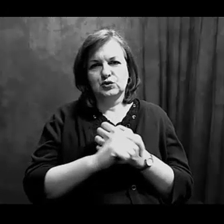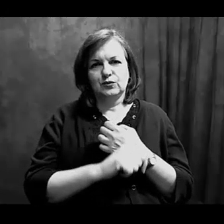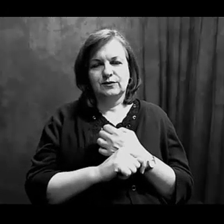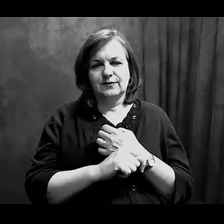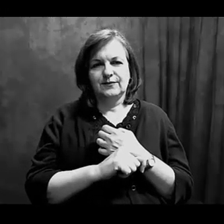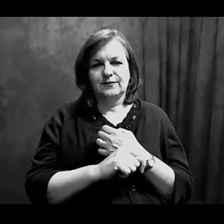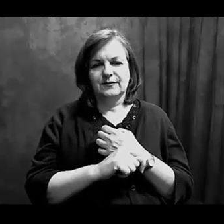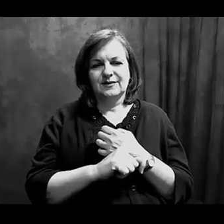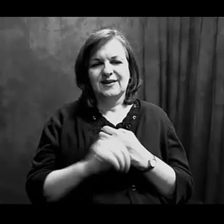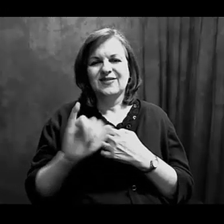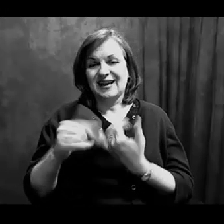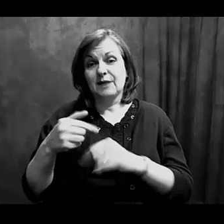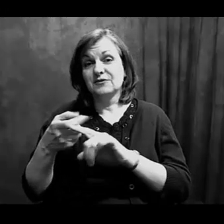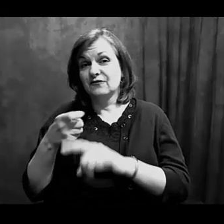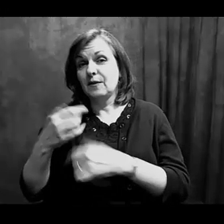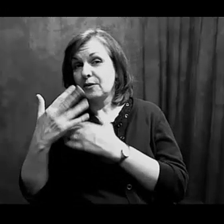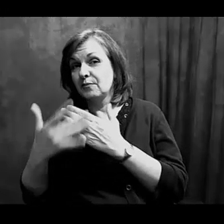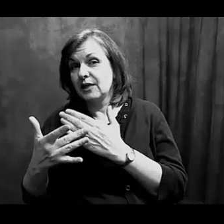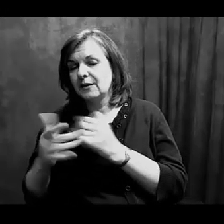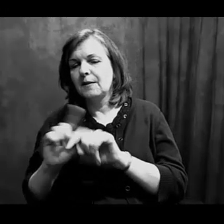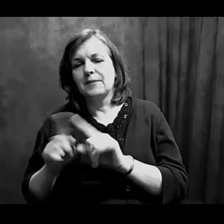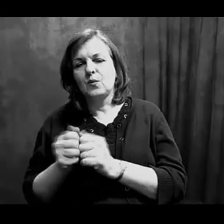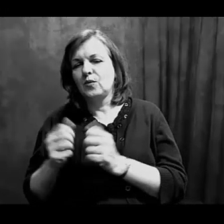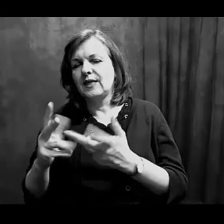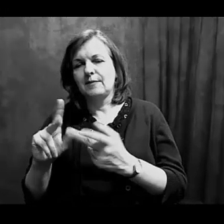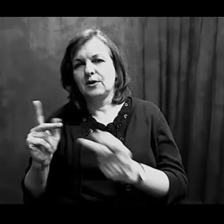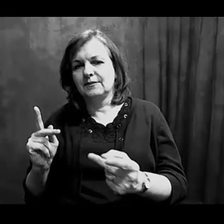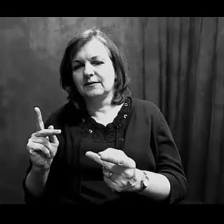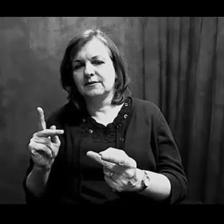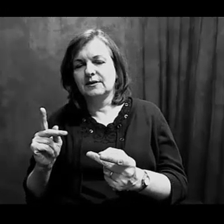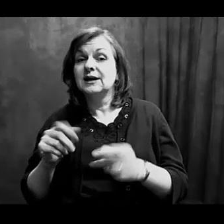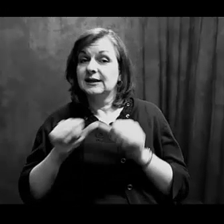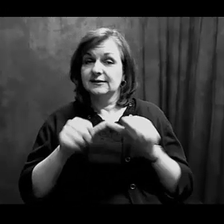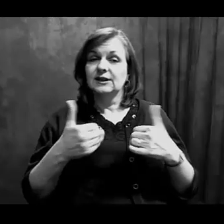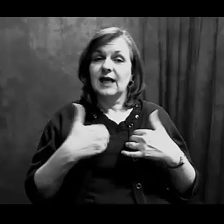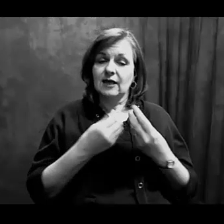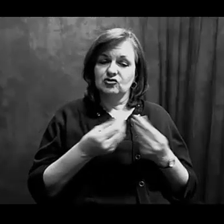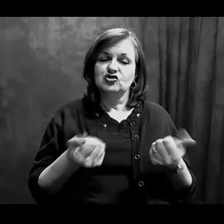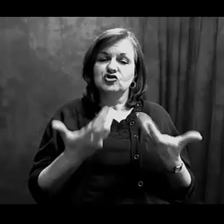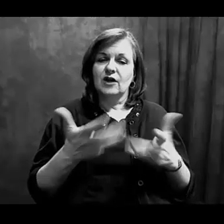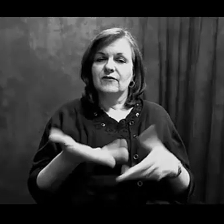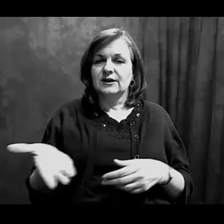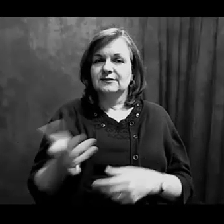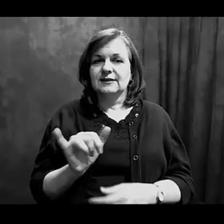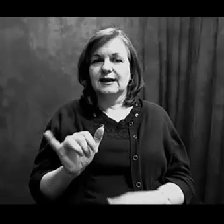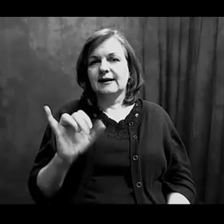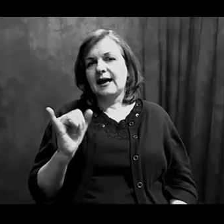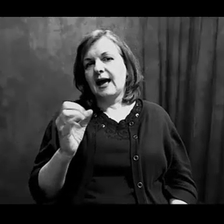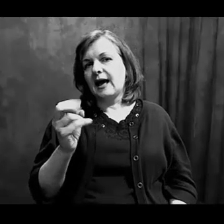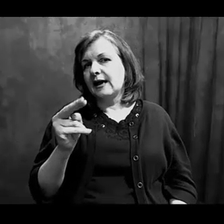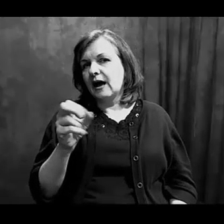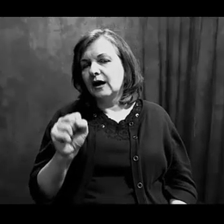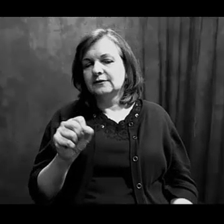just without the proteins it's still going to carry dissolved things -- ions glucose and so on